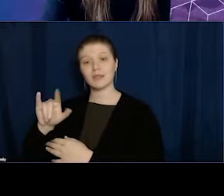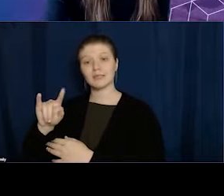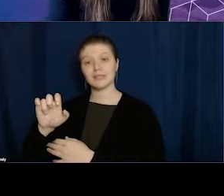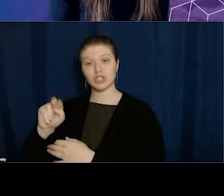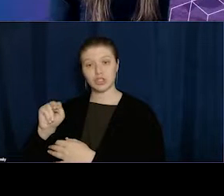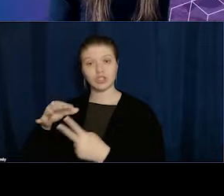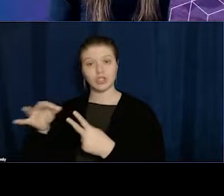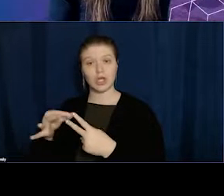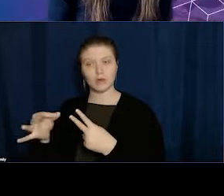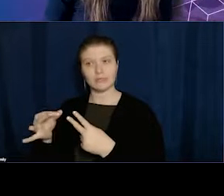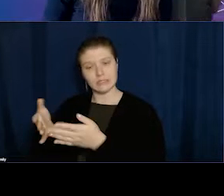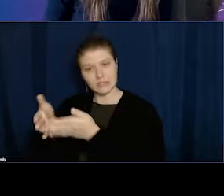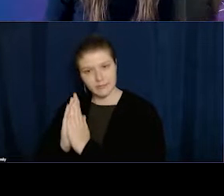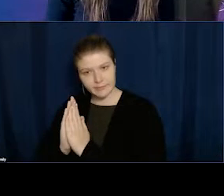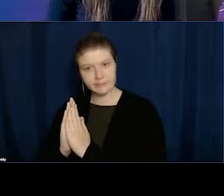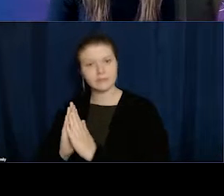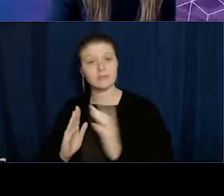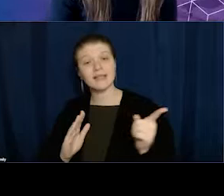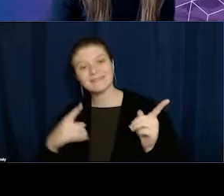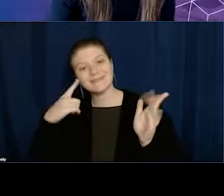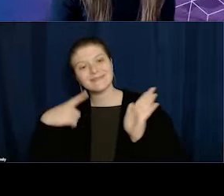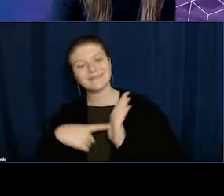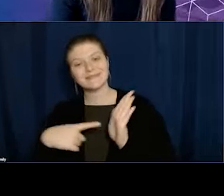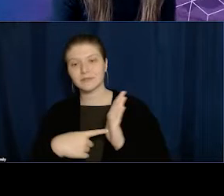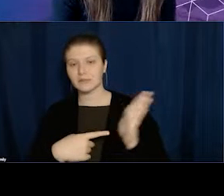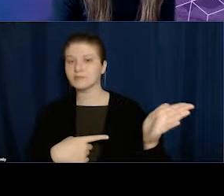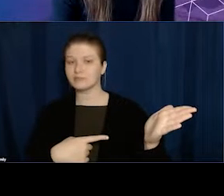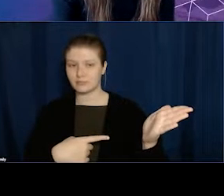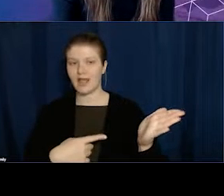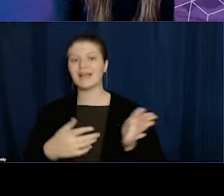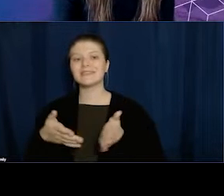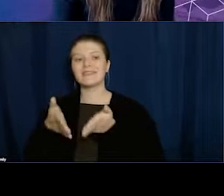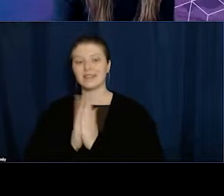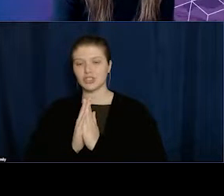And this is an example of solicitation that has removed FastLane as the submission option.